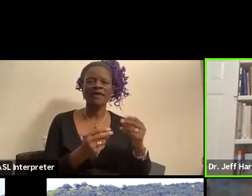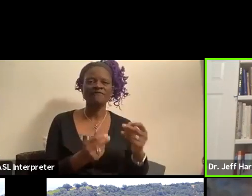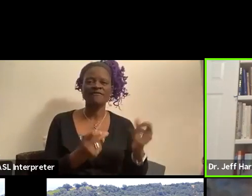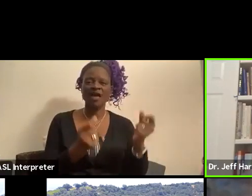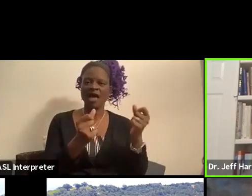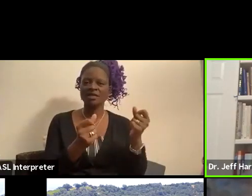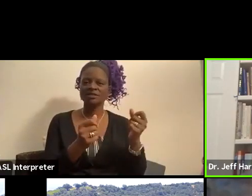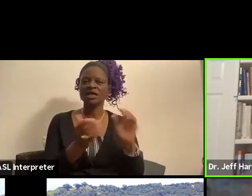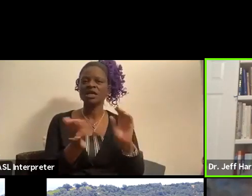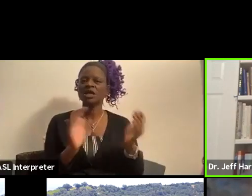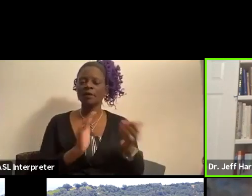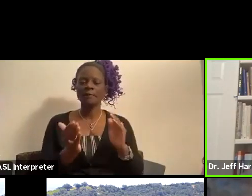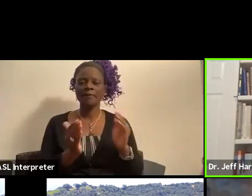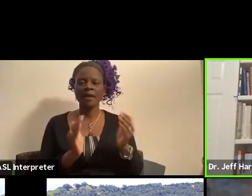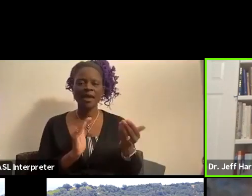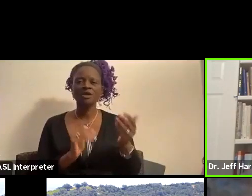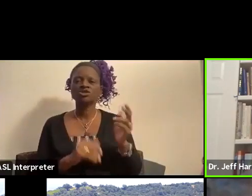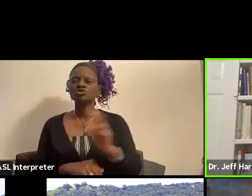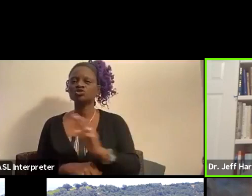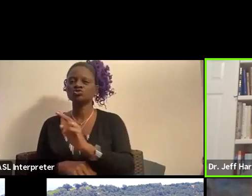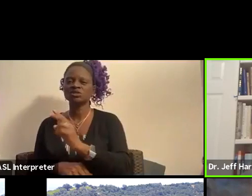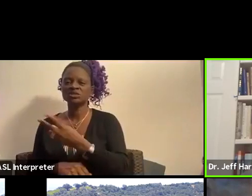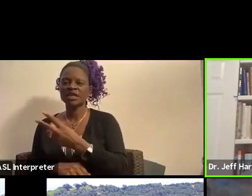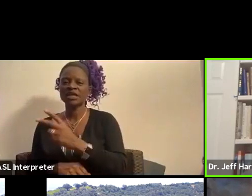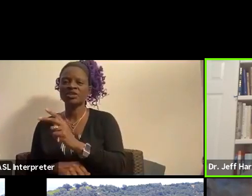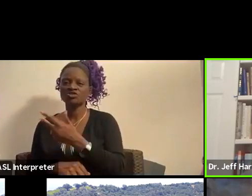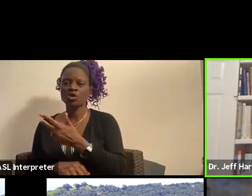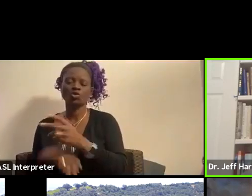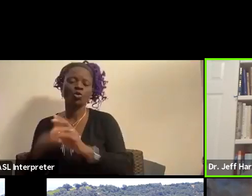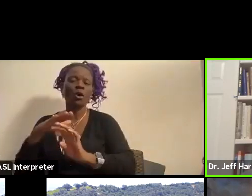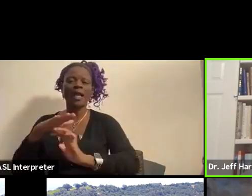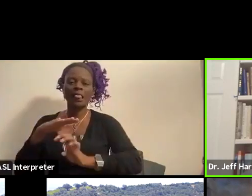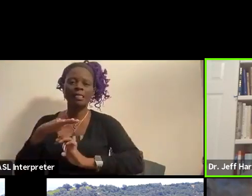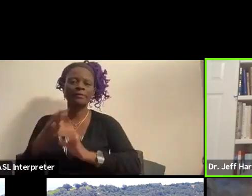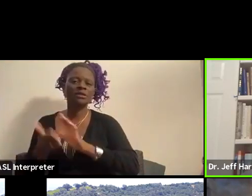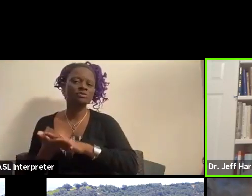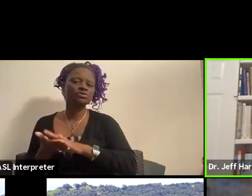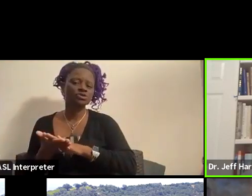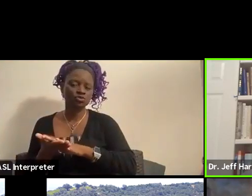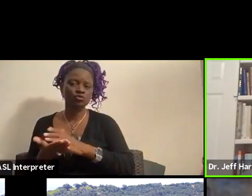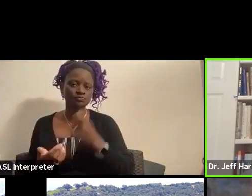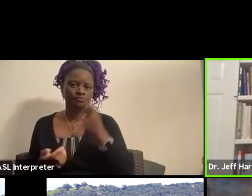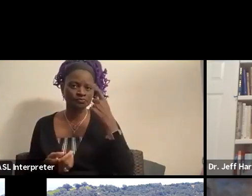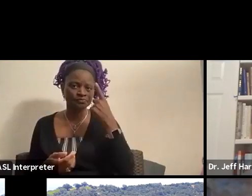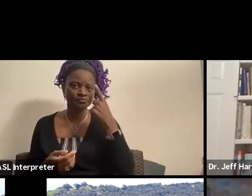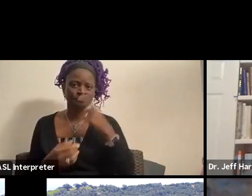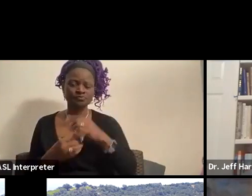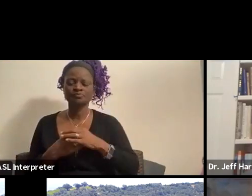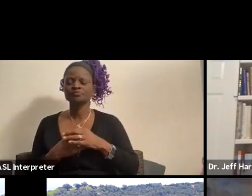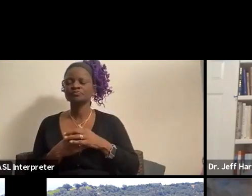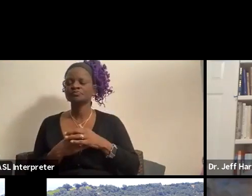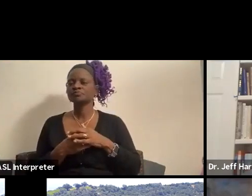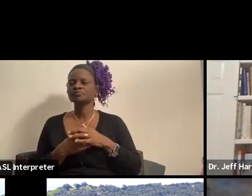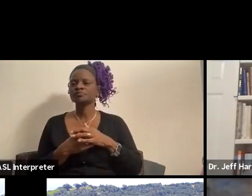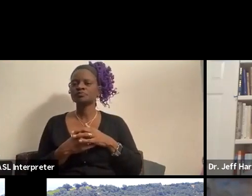We see opening a much more rapidly than the secondary schools and Paul. One of the things I don't I'm surprised